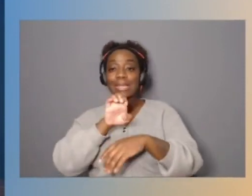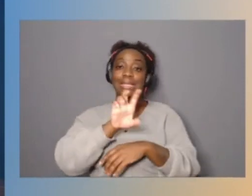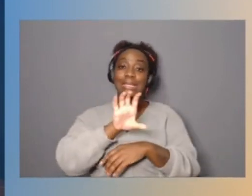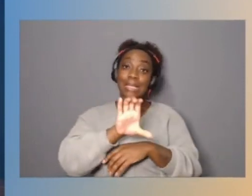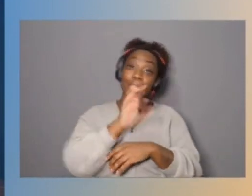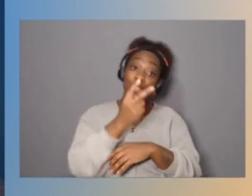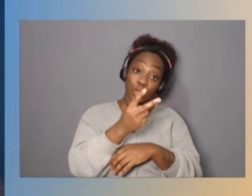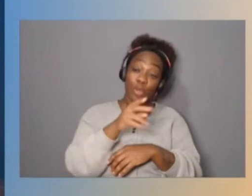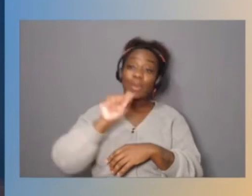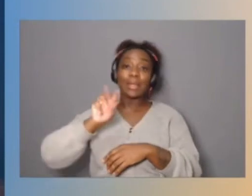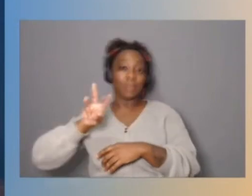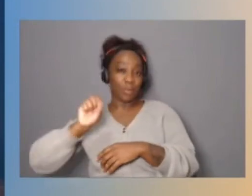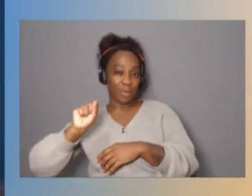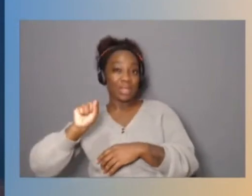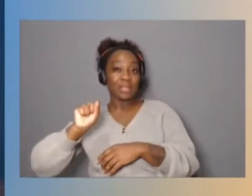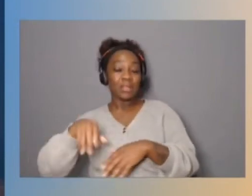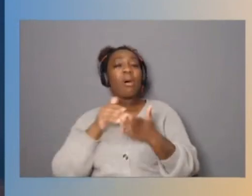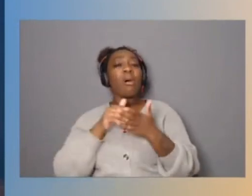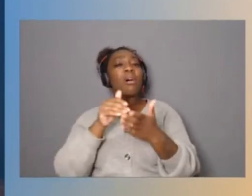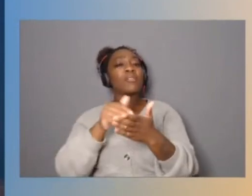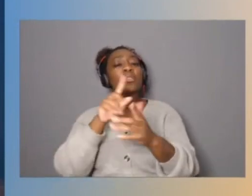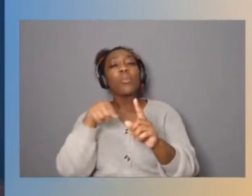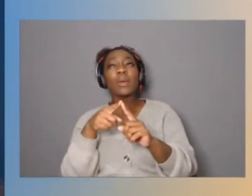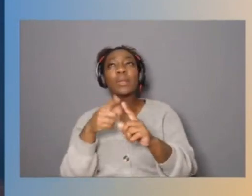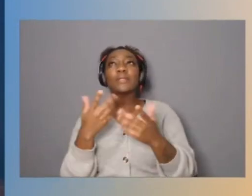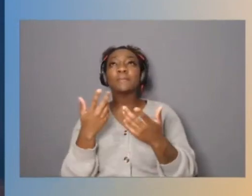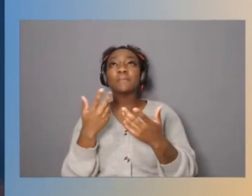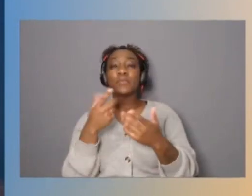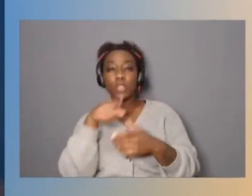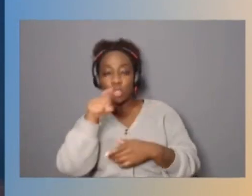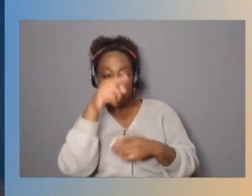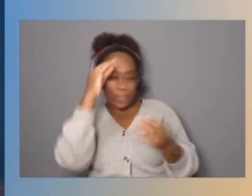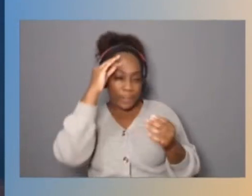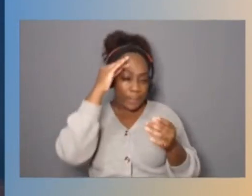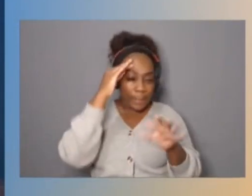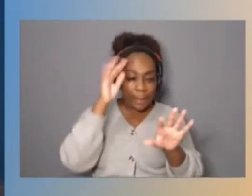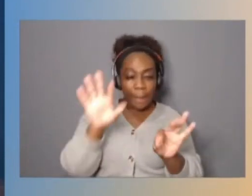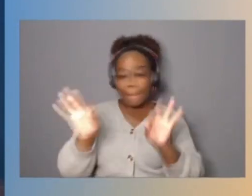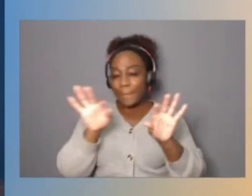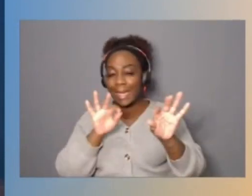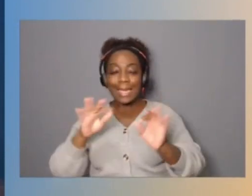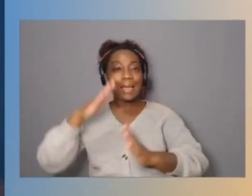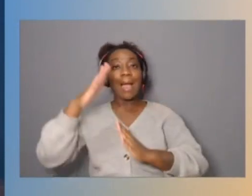Oftentimes, when you're picking the optimal instance for your application are also picking